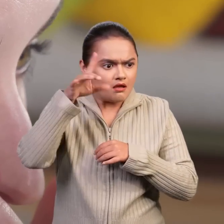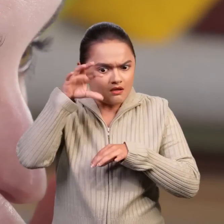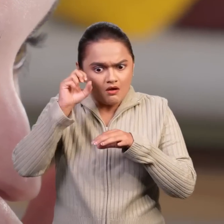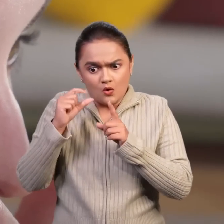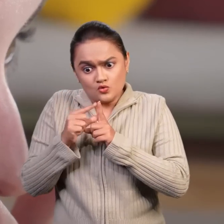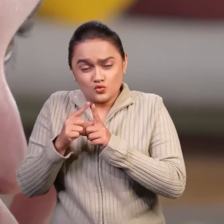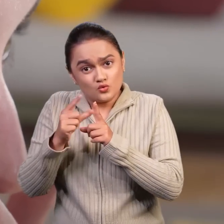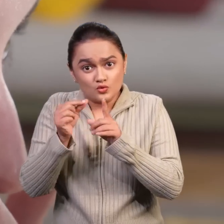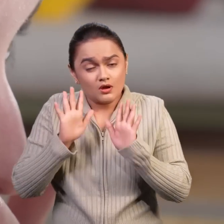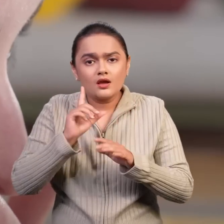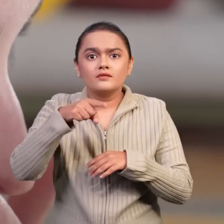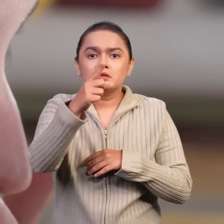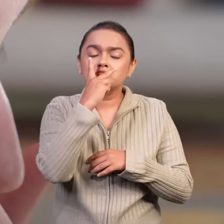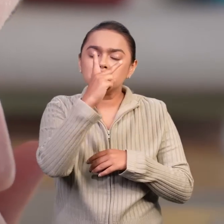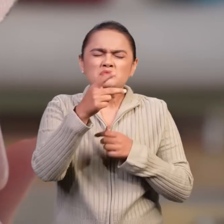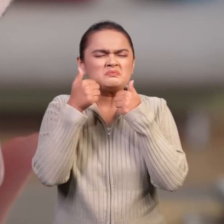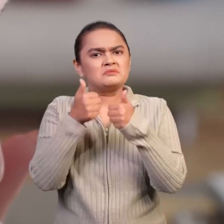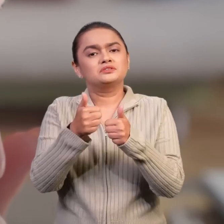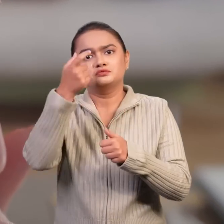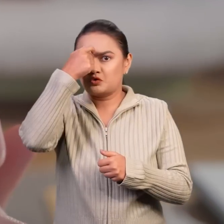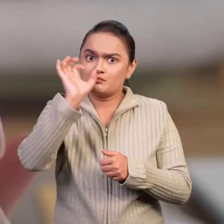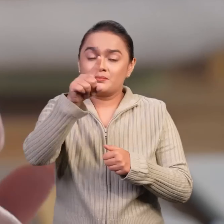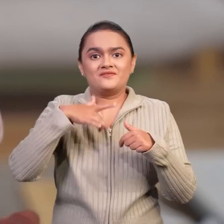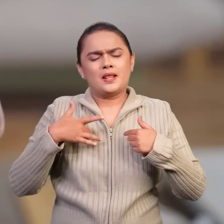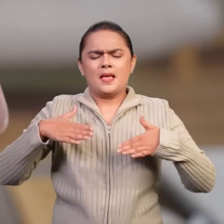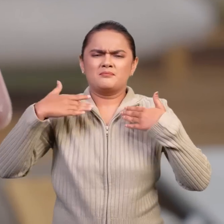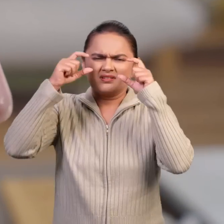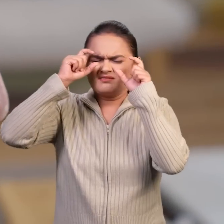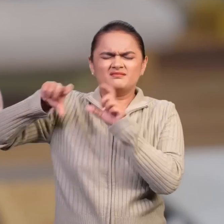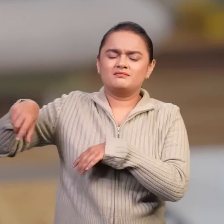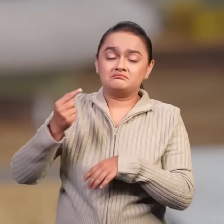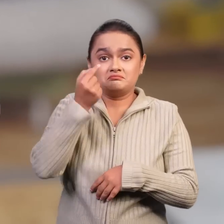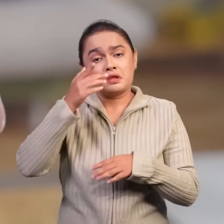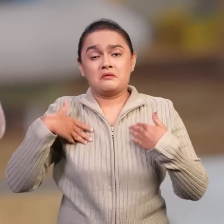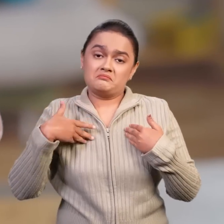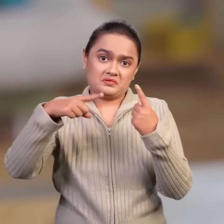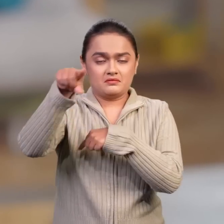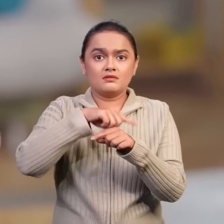that need to be applied, you could be having great vision with them and you'd be happy not wearing glasses.